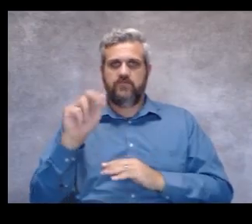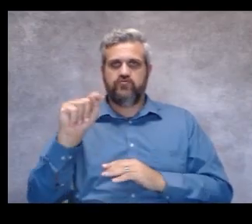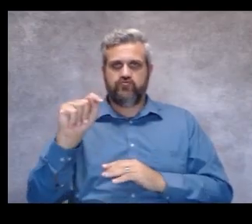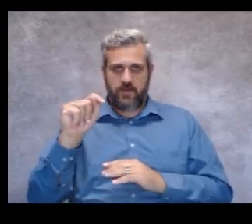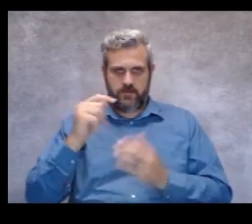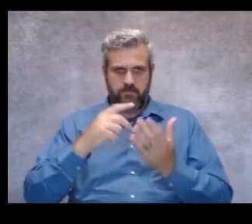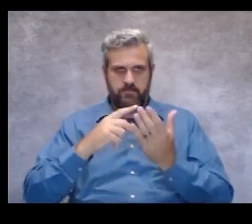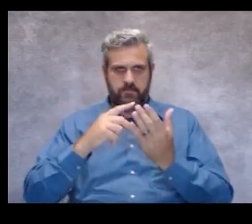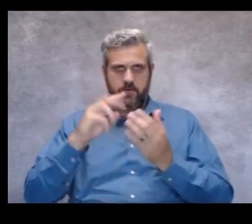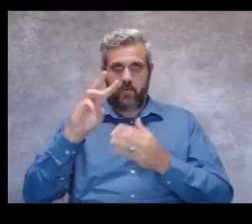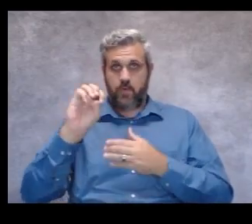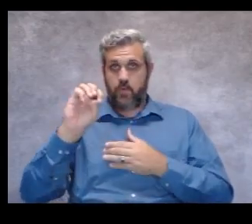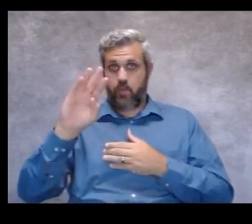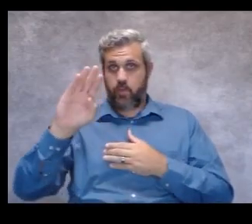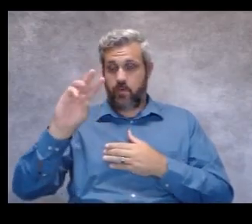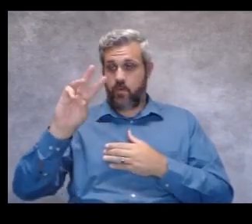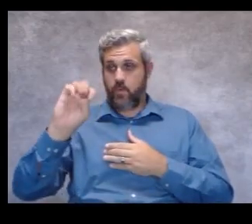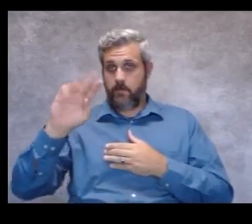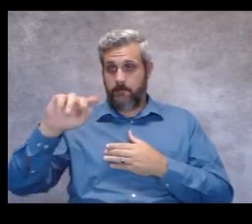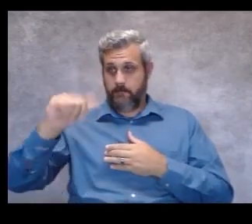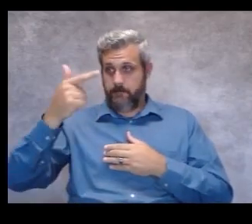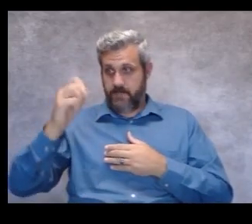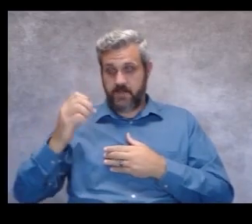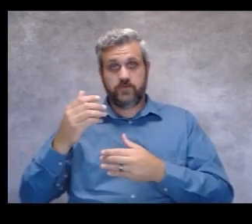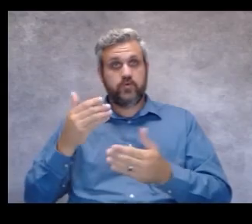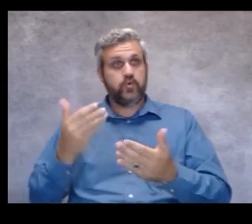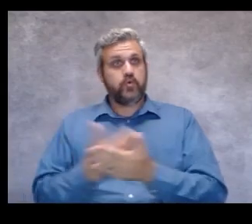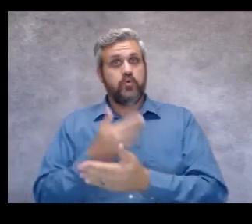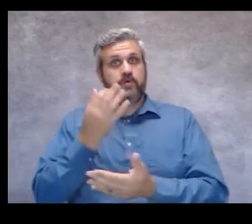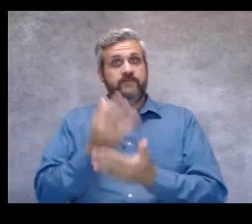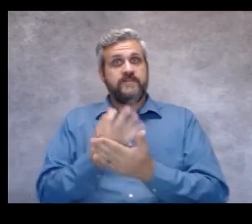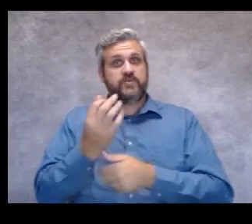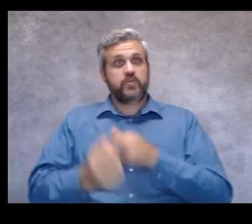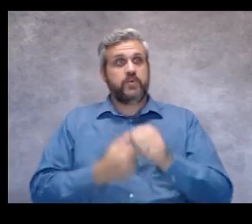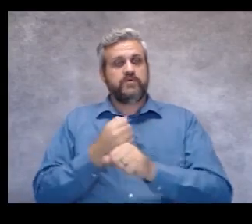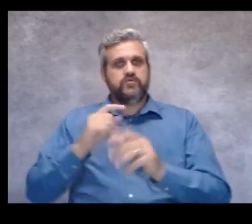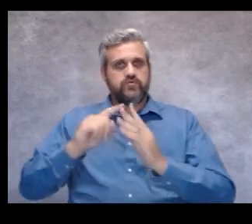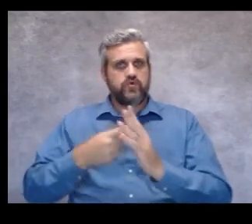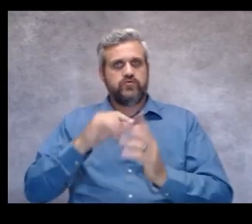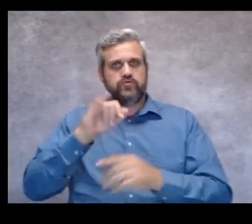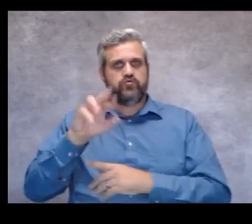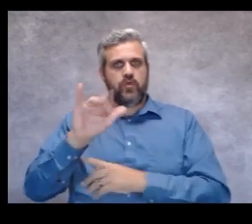fiscal year begins July 1st each year.